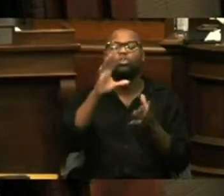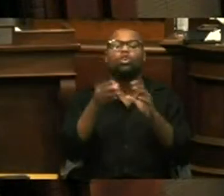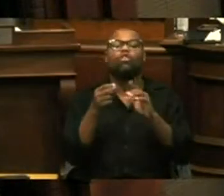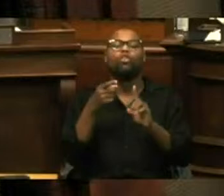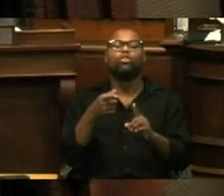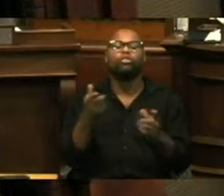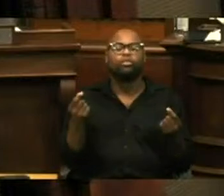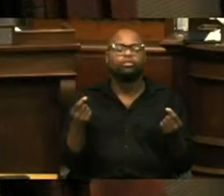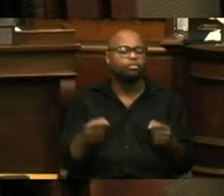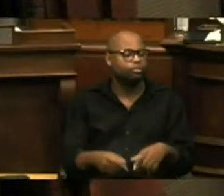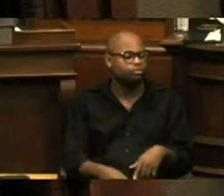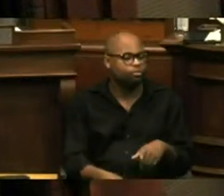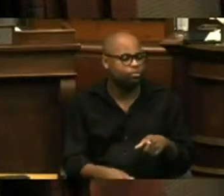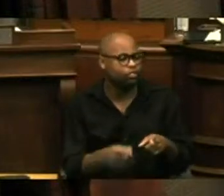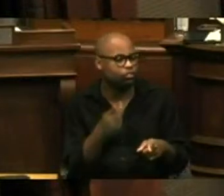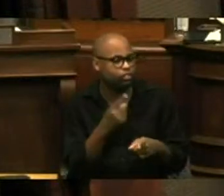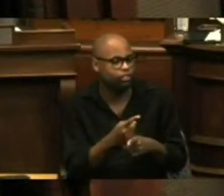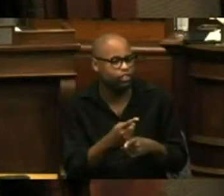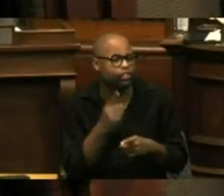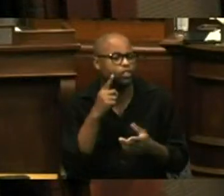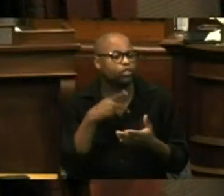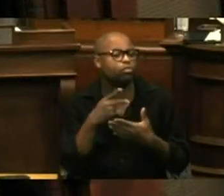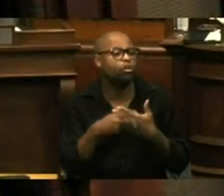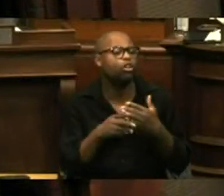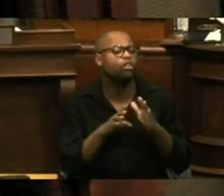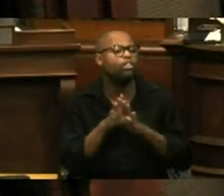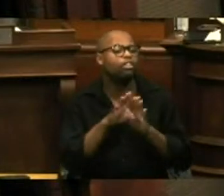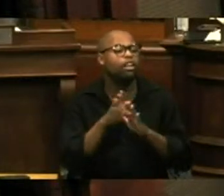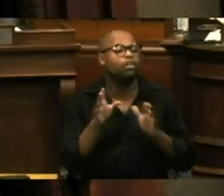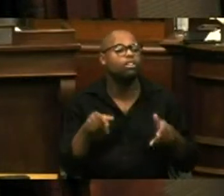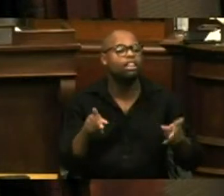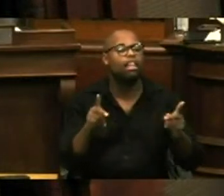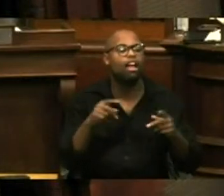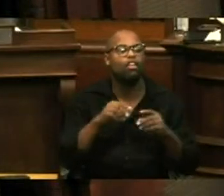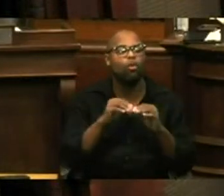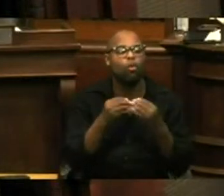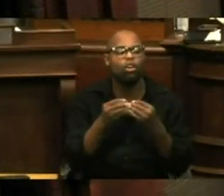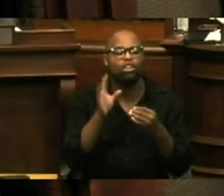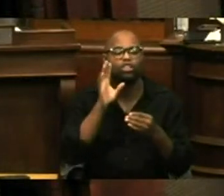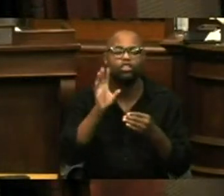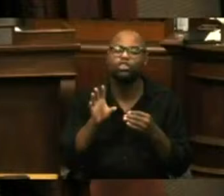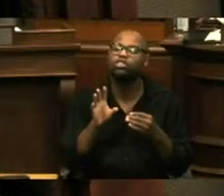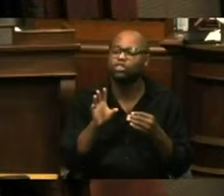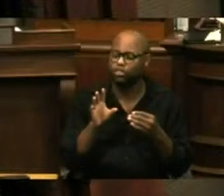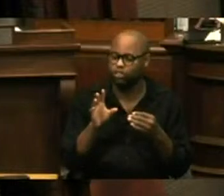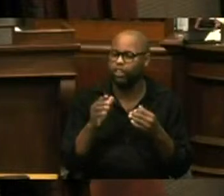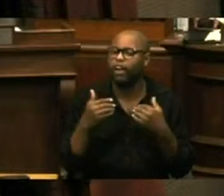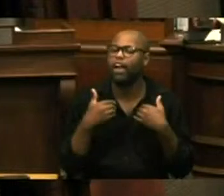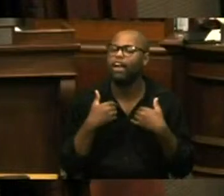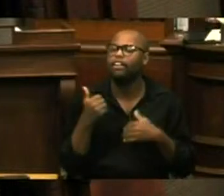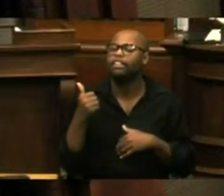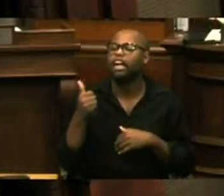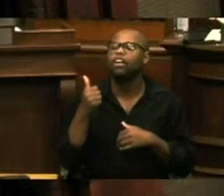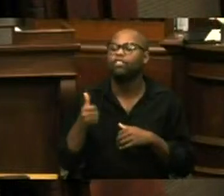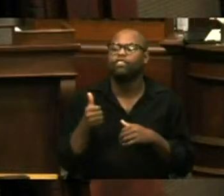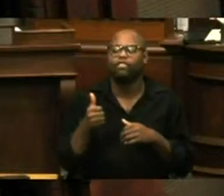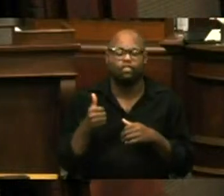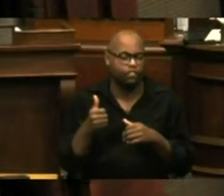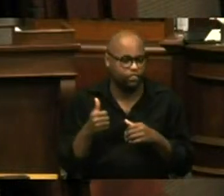what's the overall aim and goal? So I think, as you said, when the program was developed, it